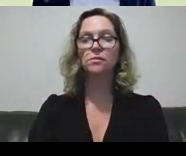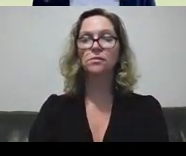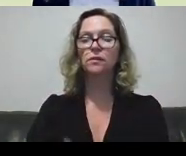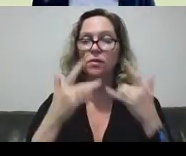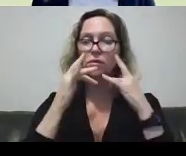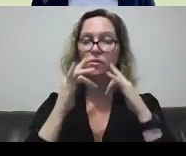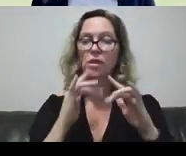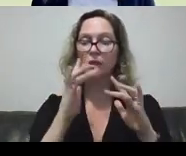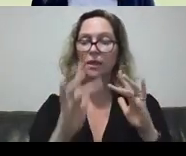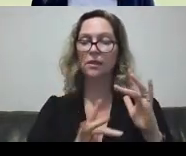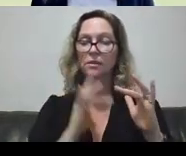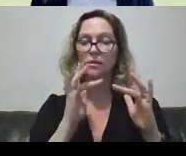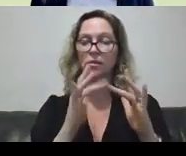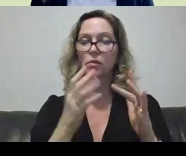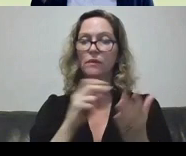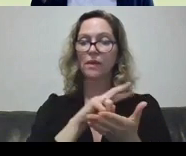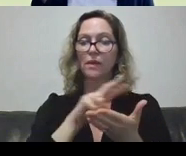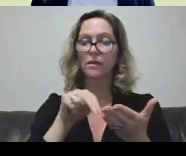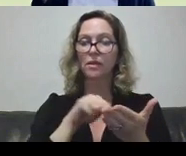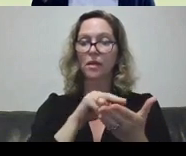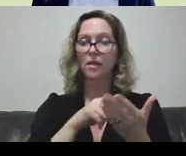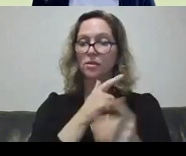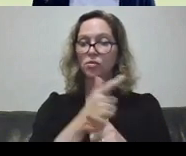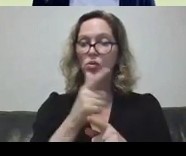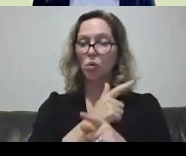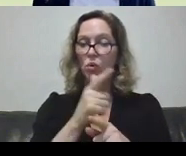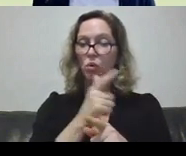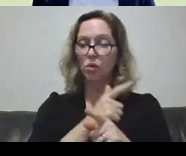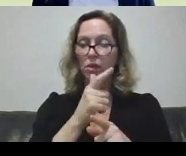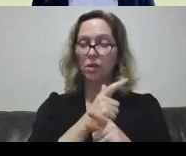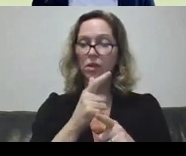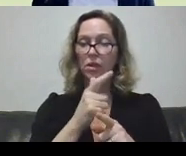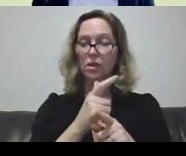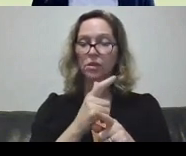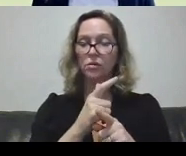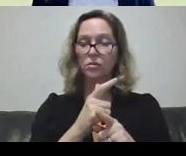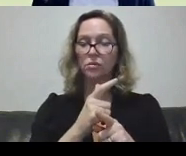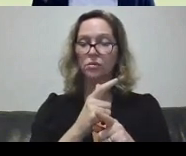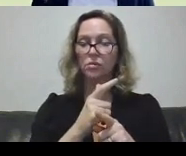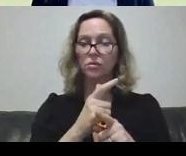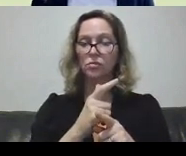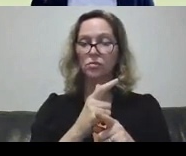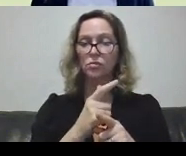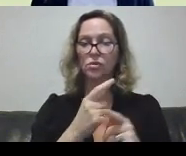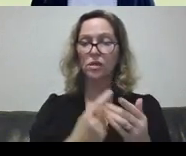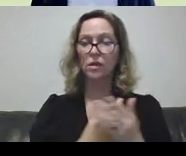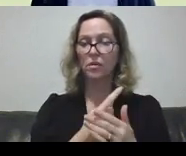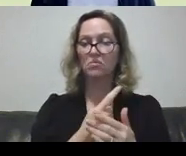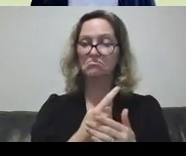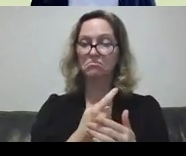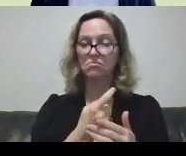our NDIS discussion series that happens each most months so check our